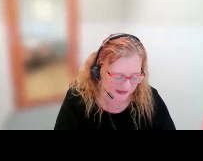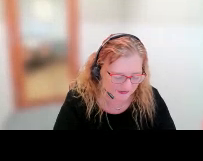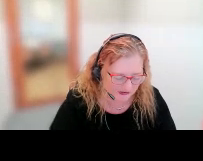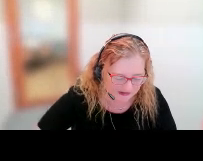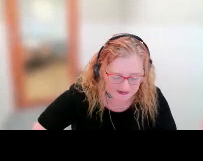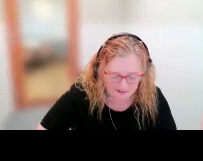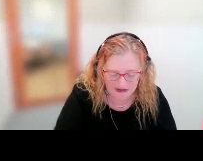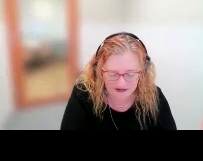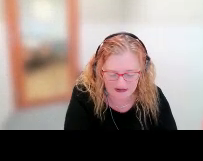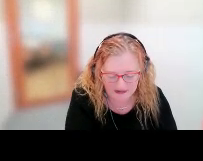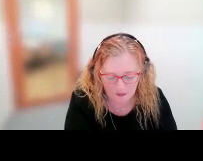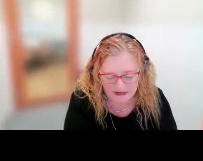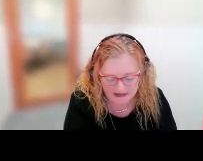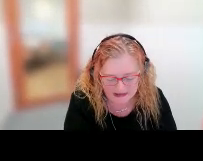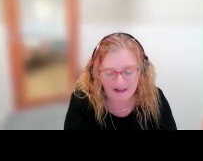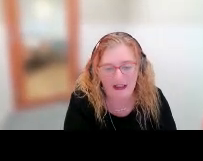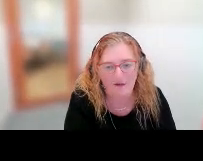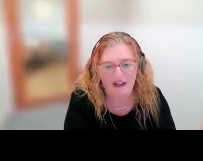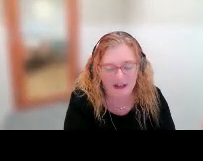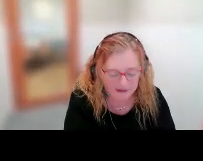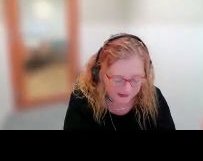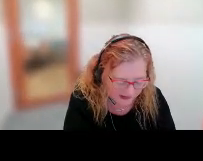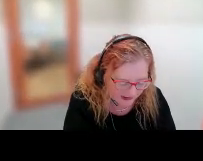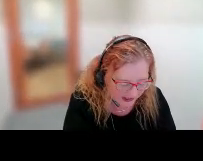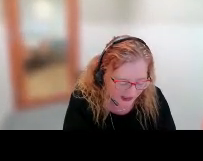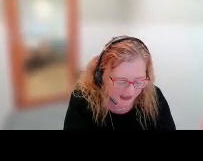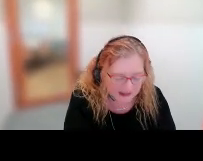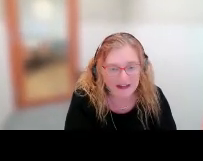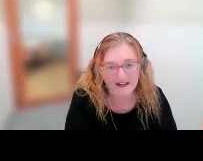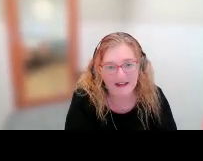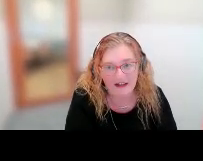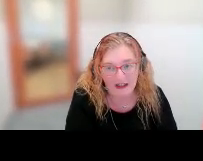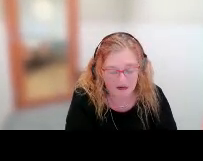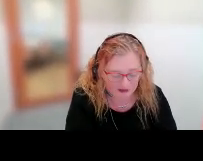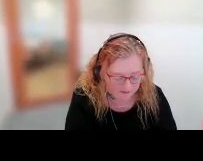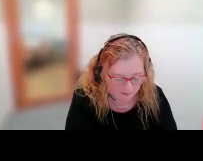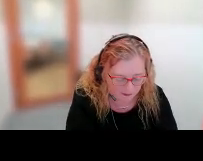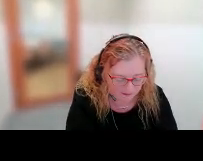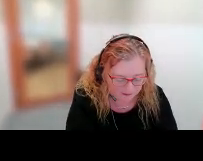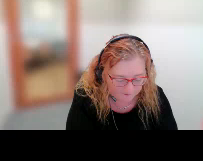the Australian Commission into Quality and Safety in Healthcare has sent out that draft module for